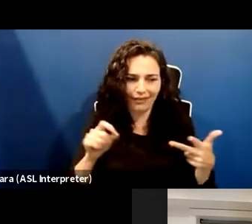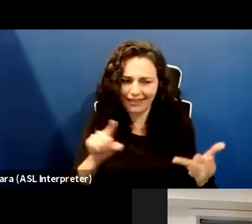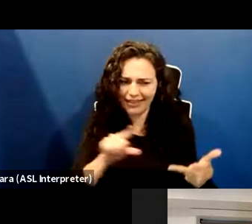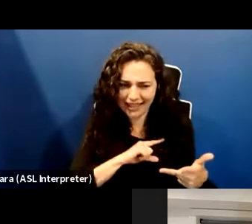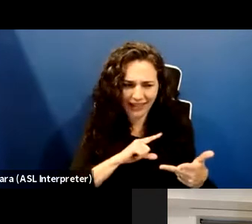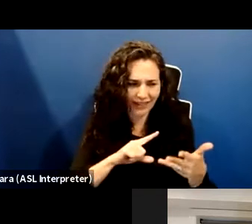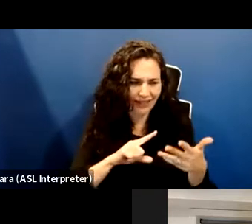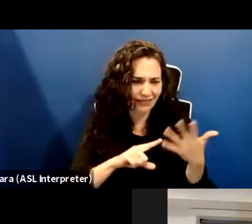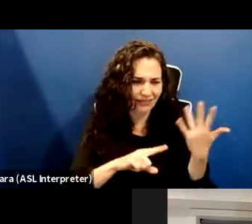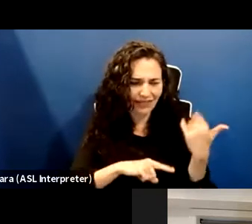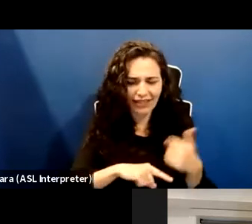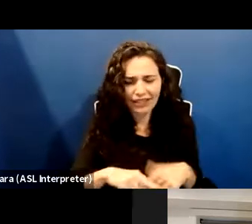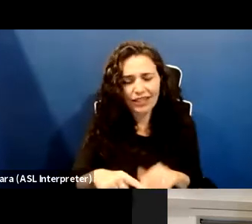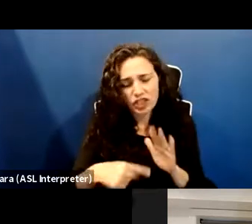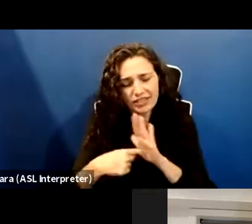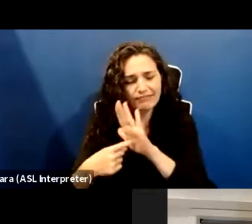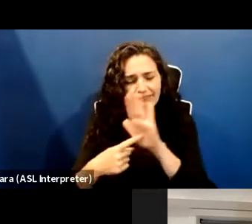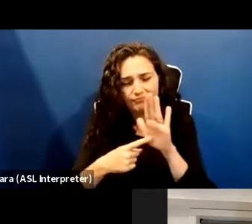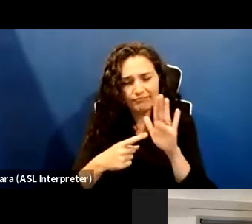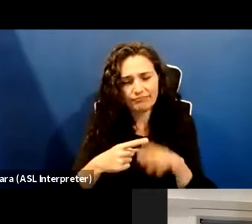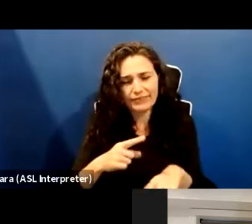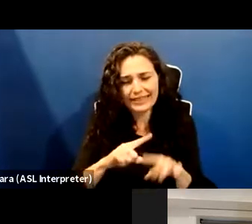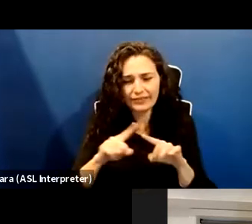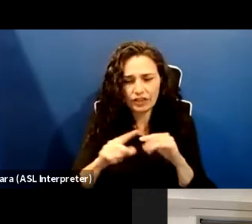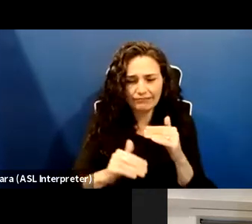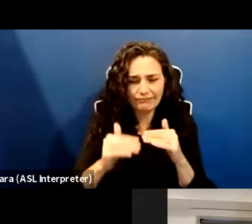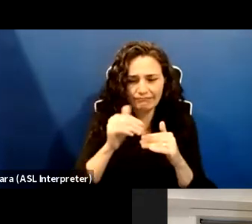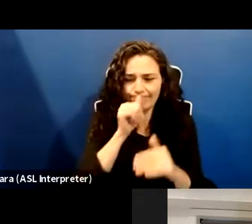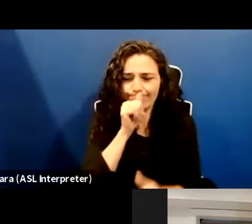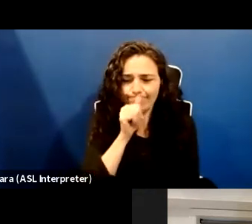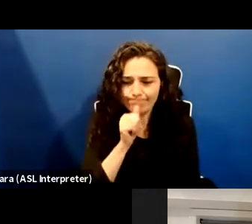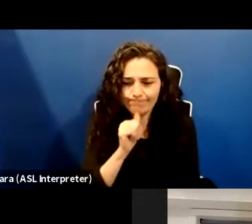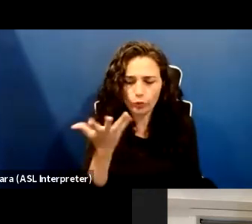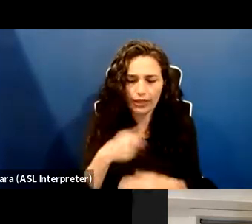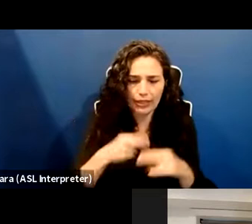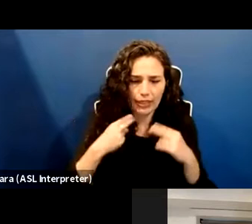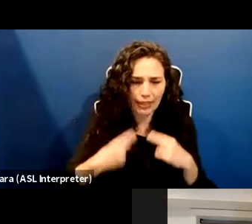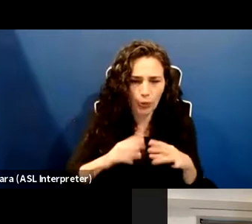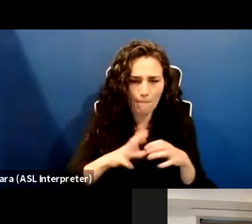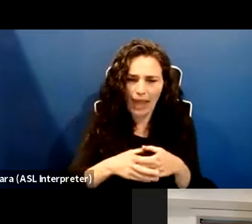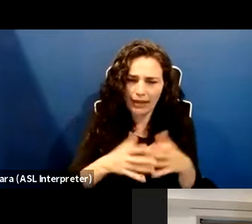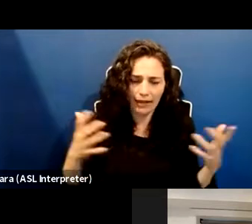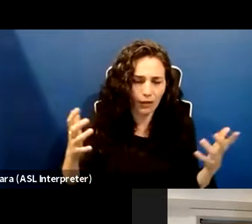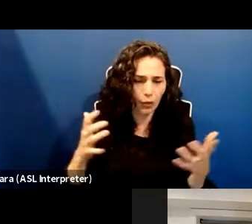really just seeing, you know, a different level of suffering in humanities. It was just, you know, unforgettable.